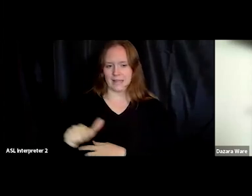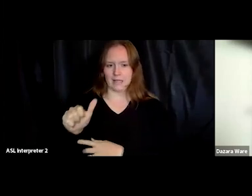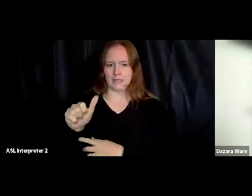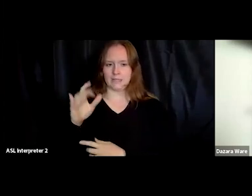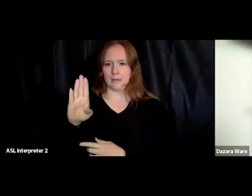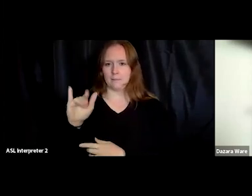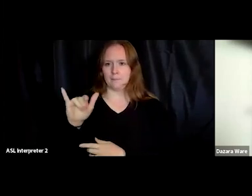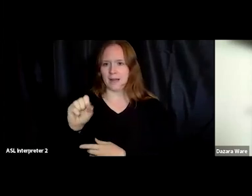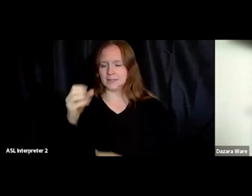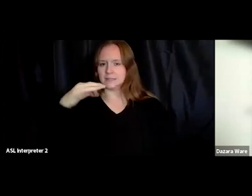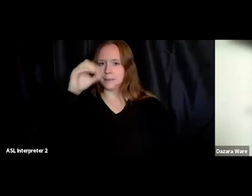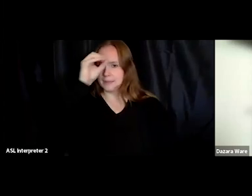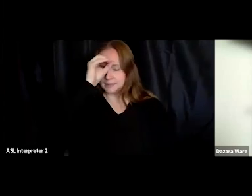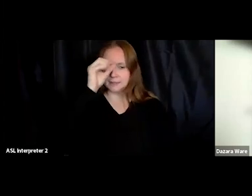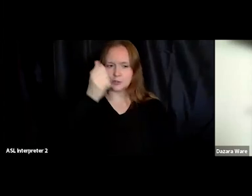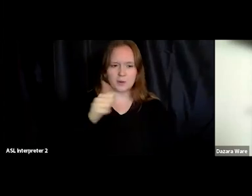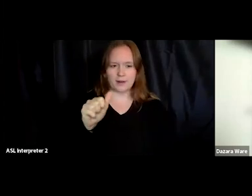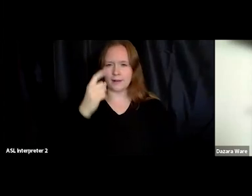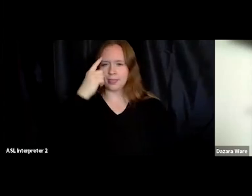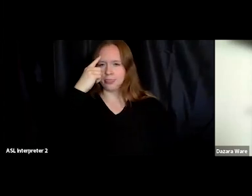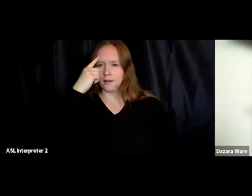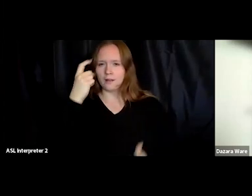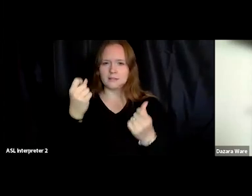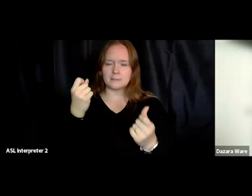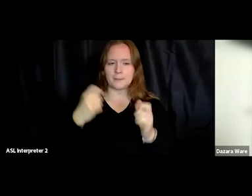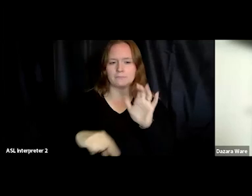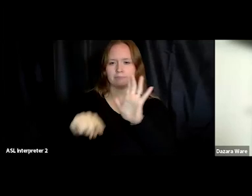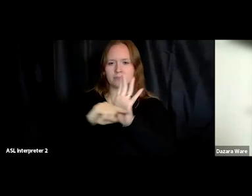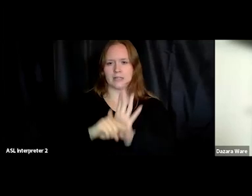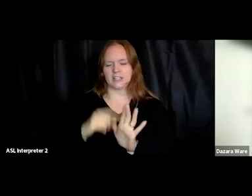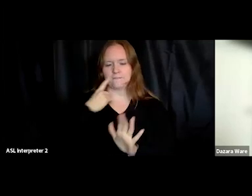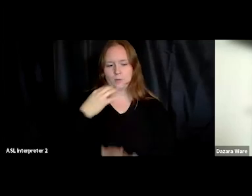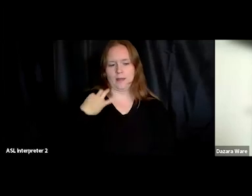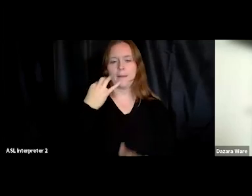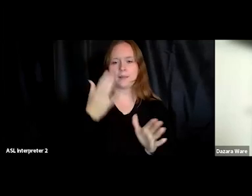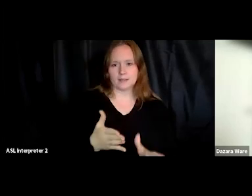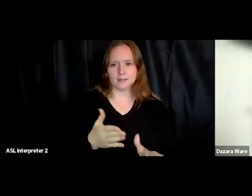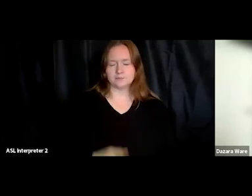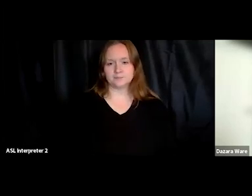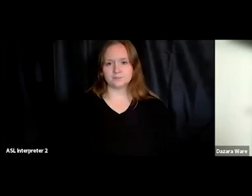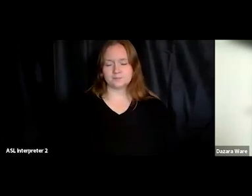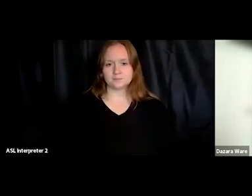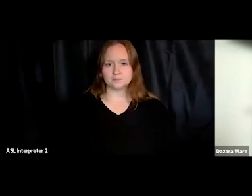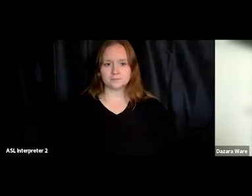or anything that could be hurtful to the applicant as we gather this information.